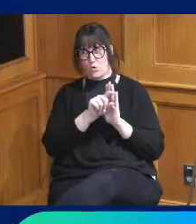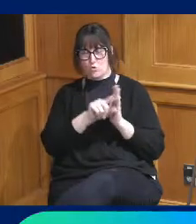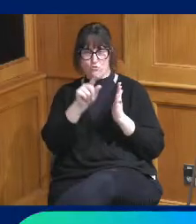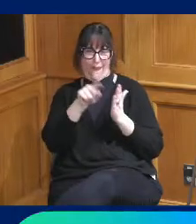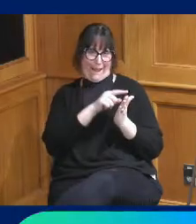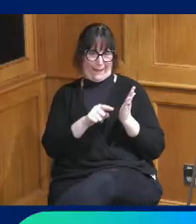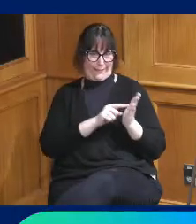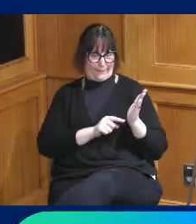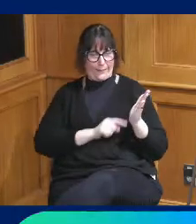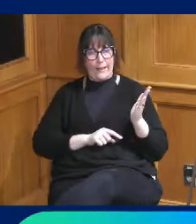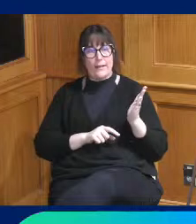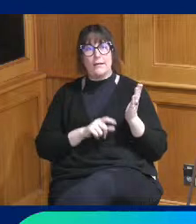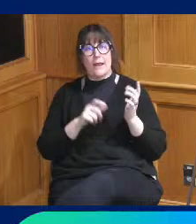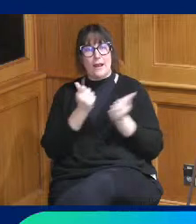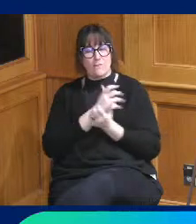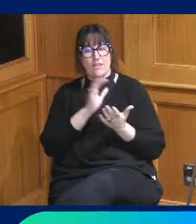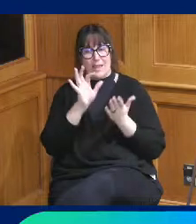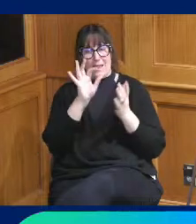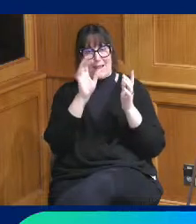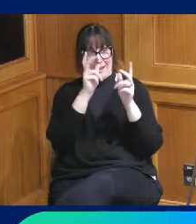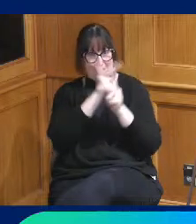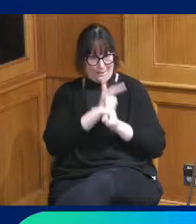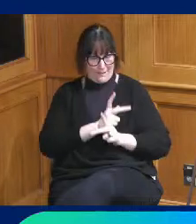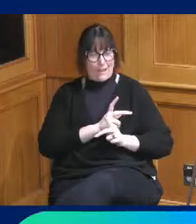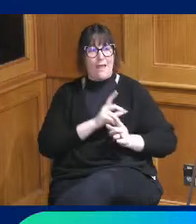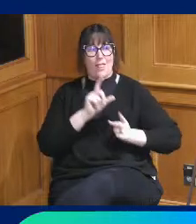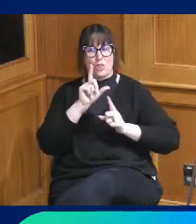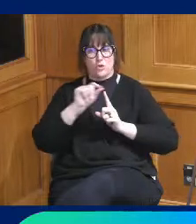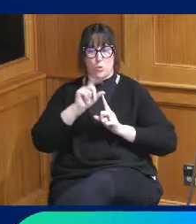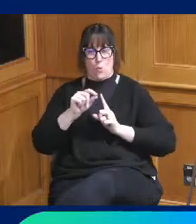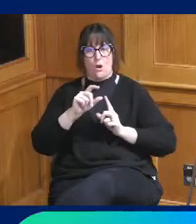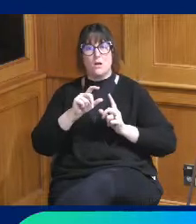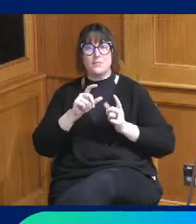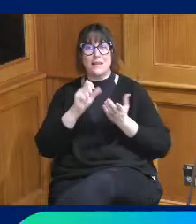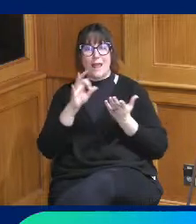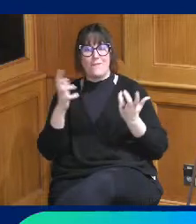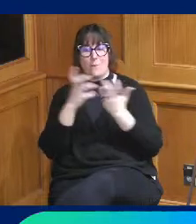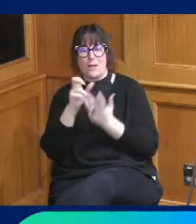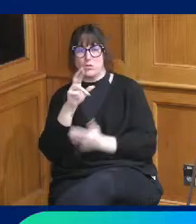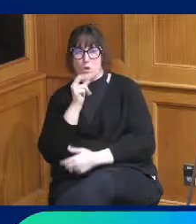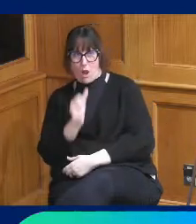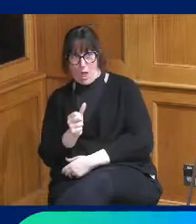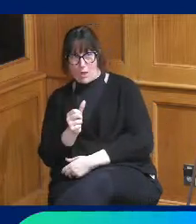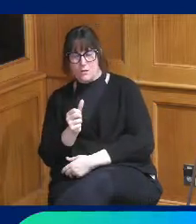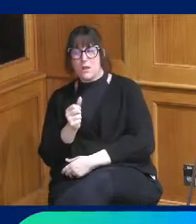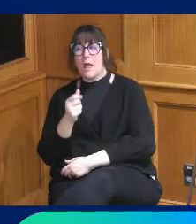scoring criter IIA ultimately sedak made funding recommendations based on the highest scoring